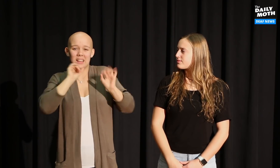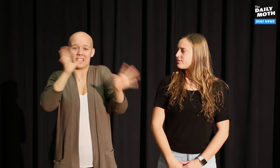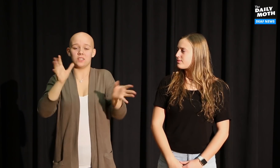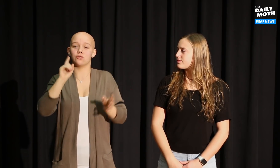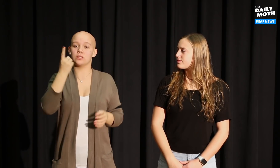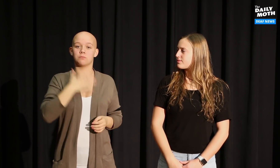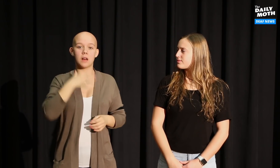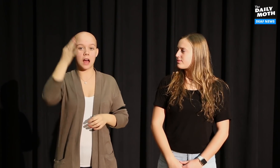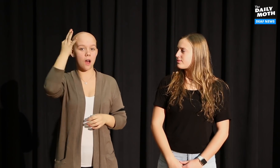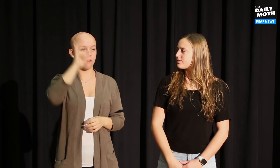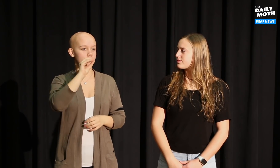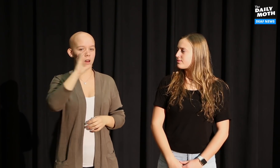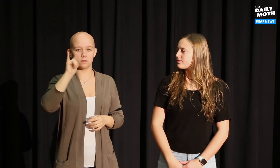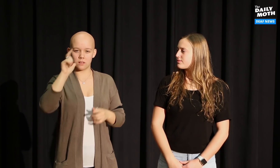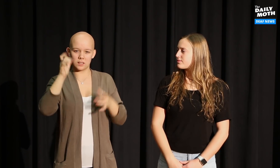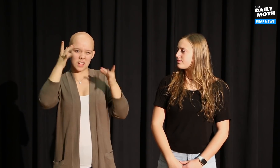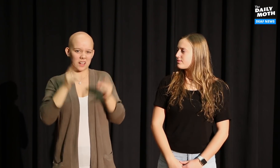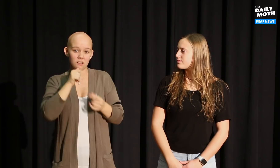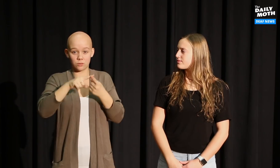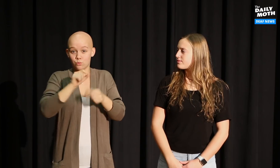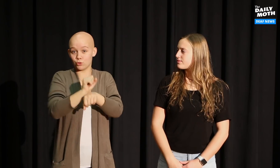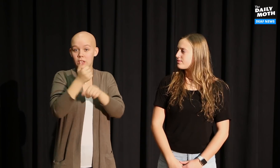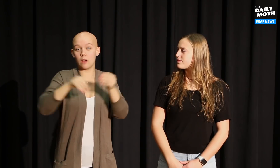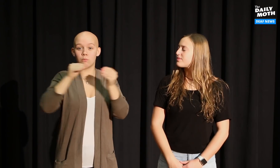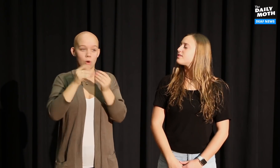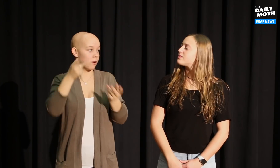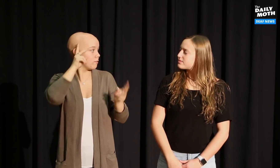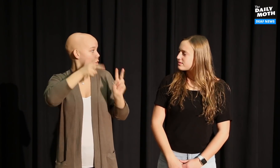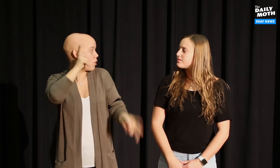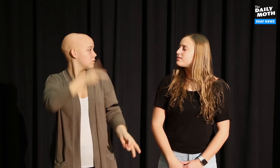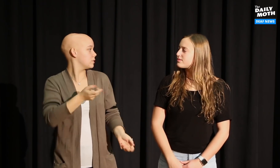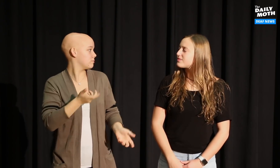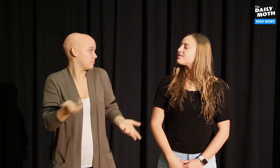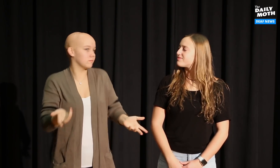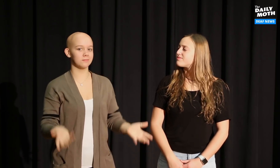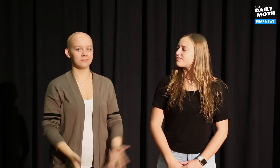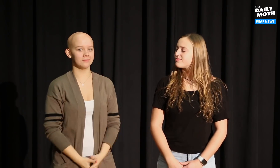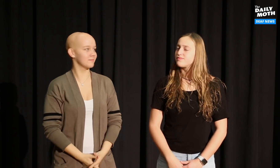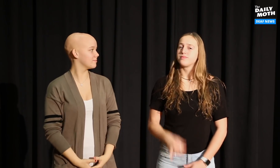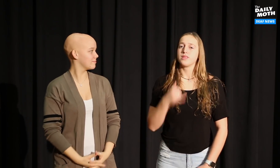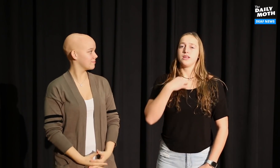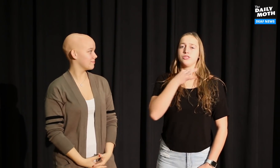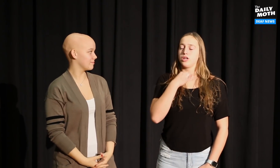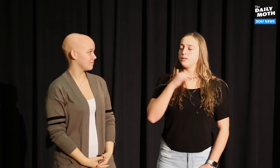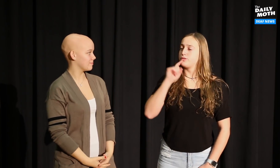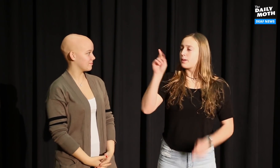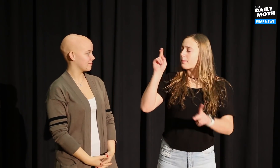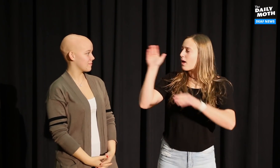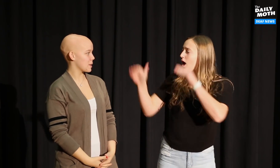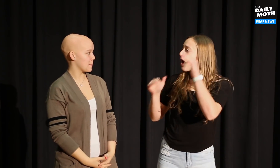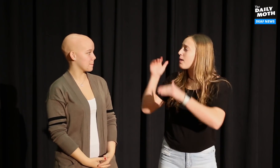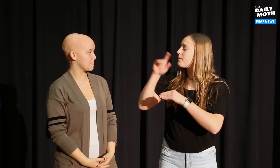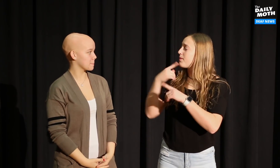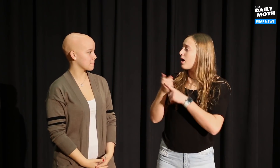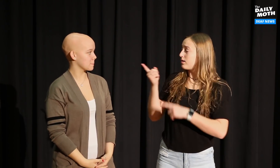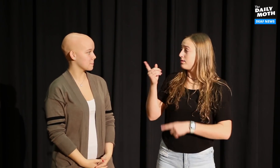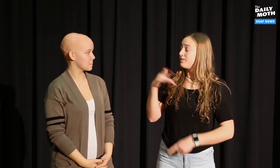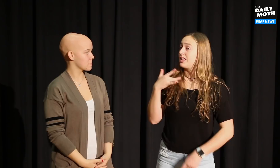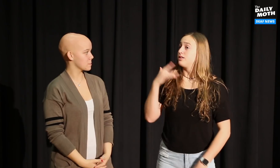It’s just that my hair follicles just stopped working so my hair has been falling out. I’m curious and I’m sure many people have asked you these questions,